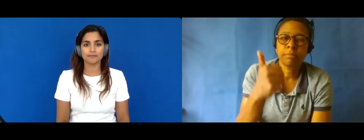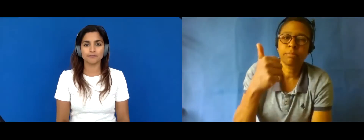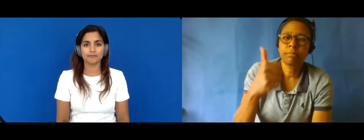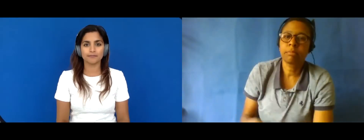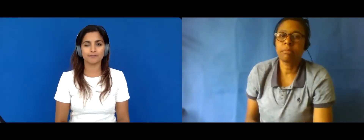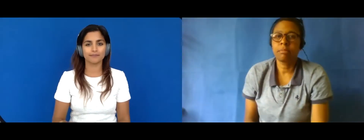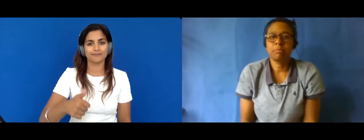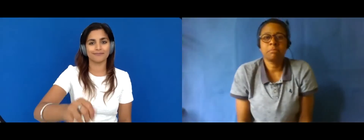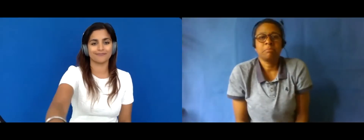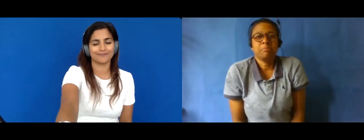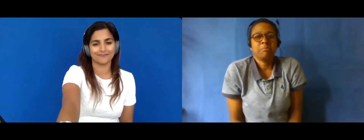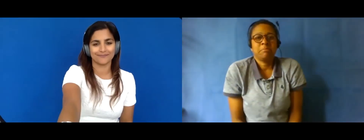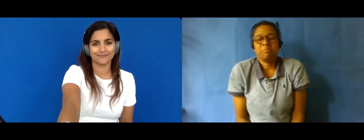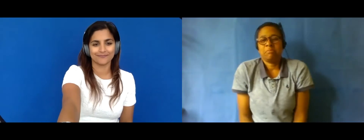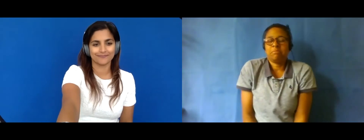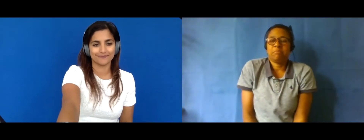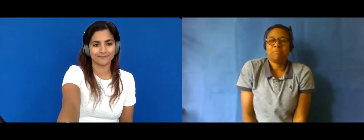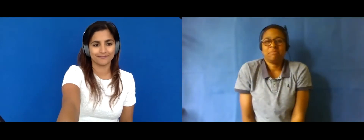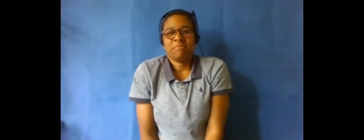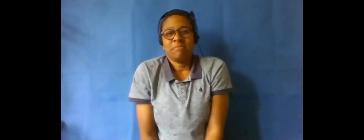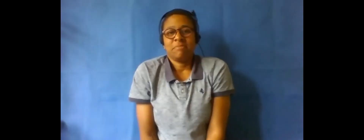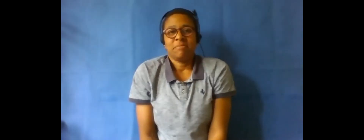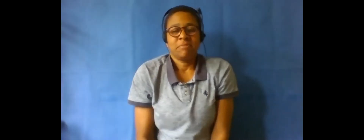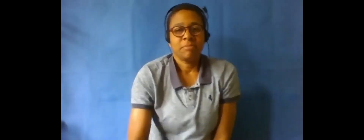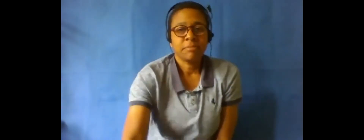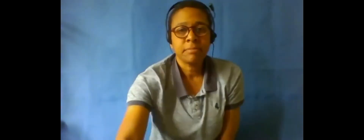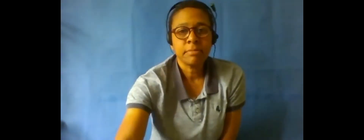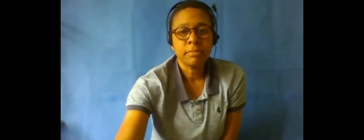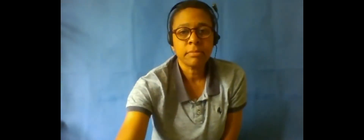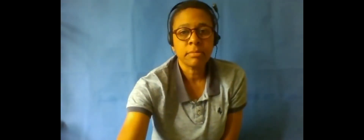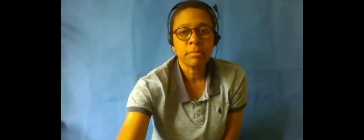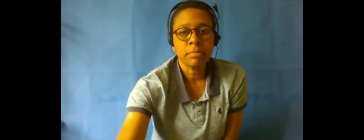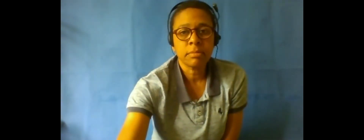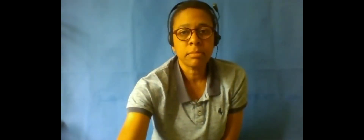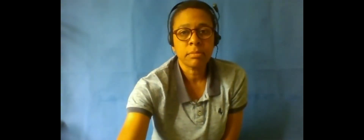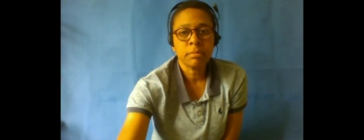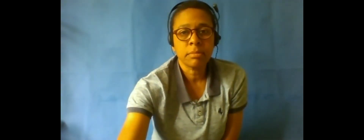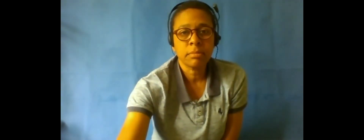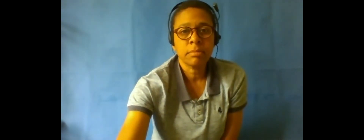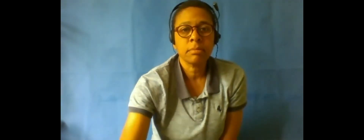Thank You Jiya for your presentation you've given us a lot to think about and